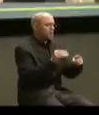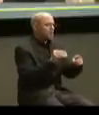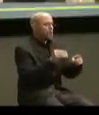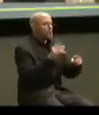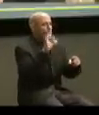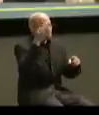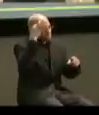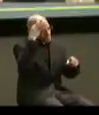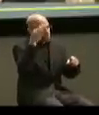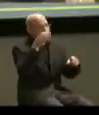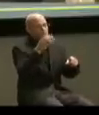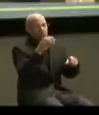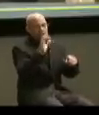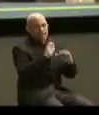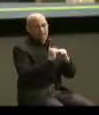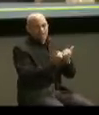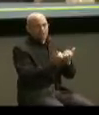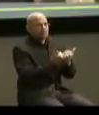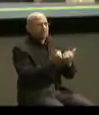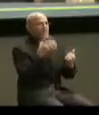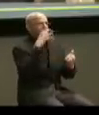FEDERAL AGENCIES ESTIMATE TO BE THEIR BASELINES.